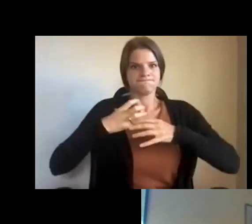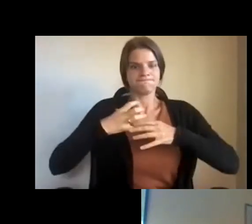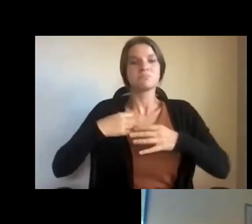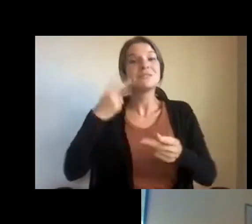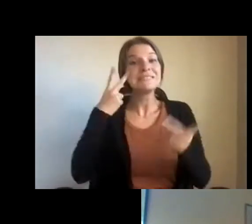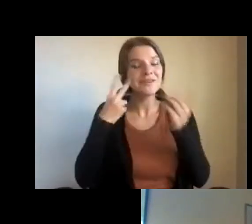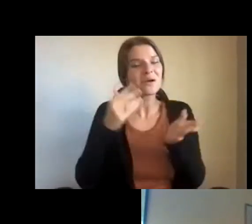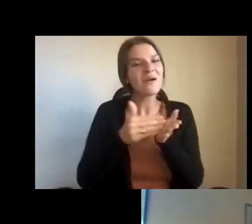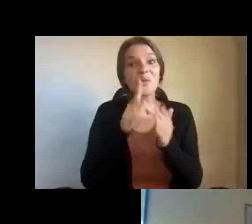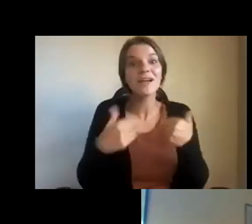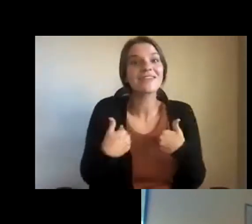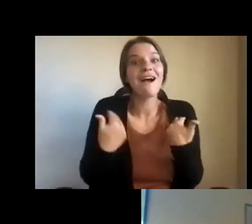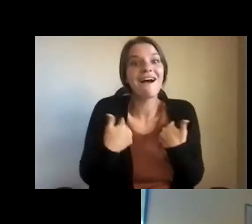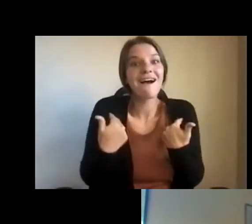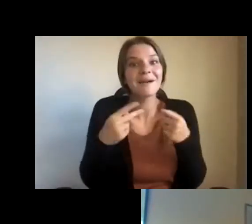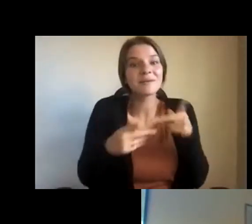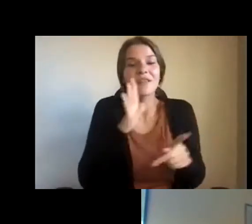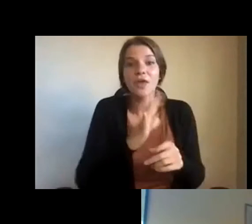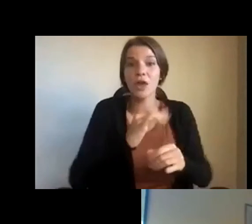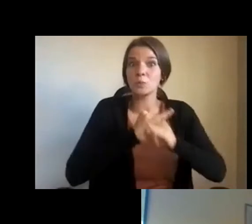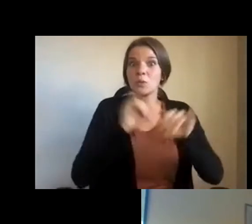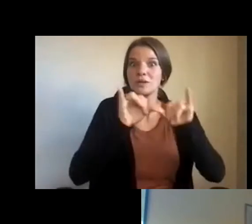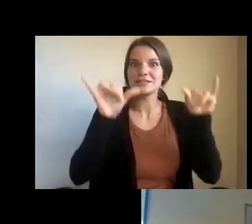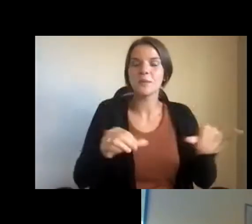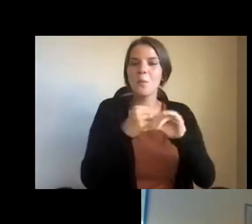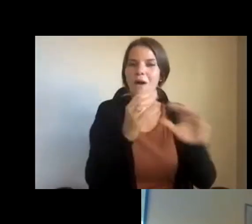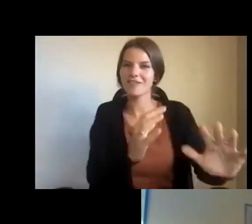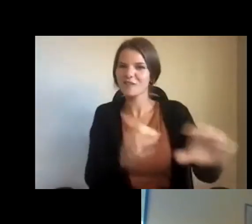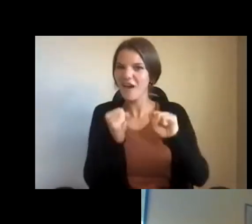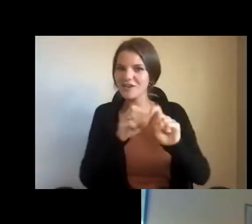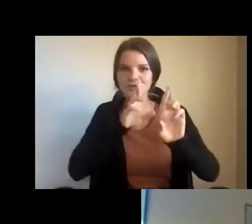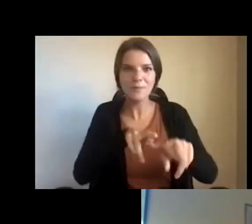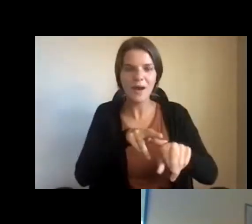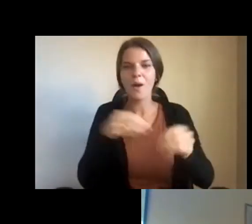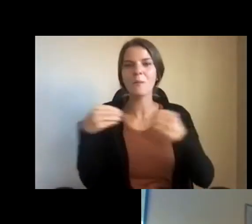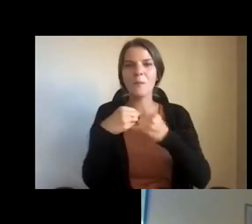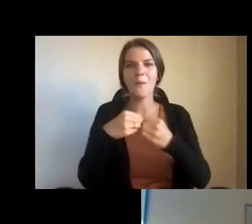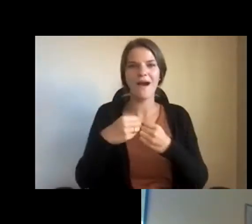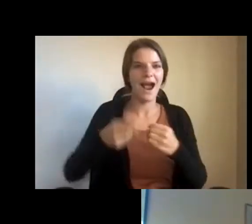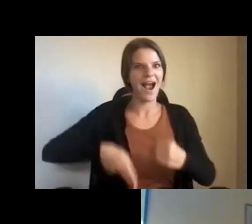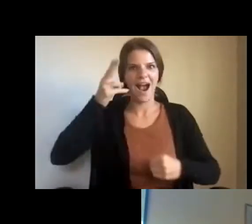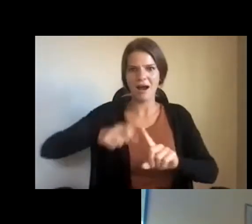whose immune system just responds very quickly, and turns the fire up really high. So they